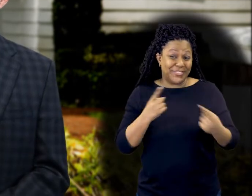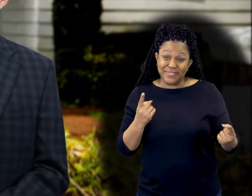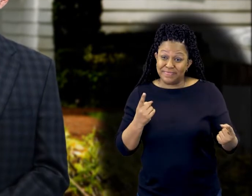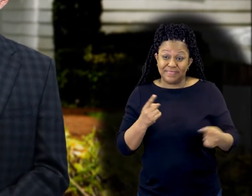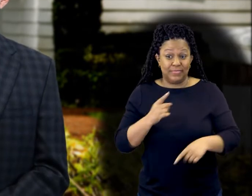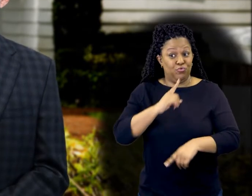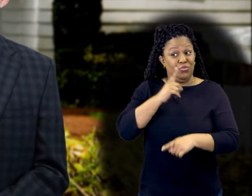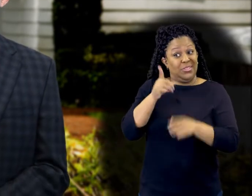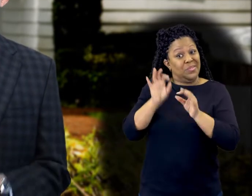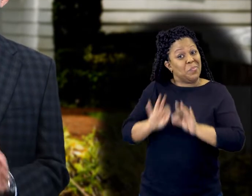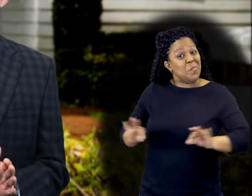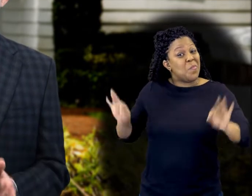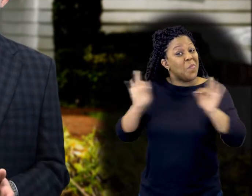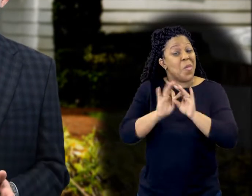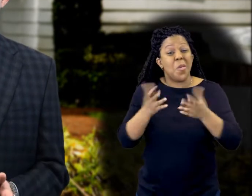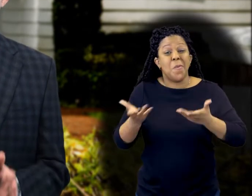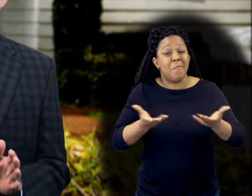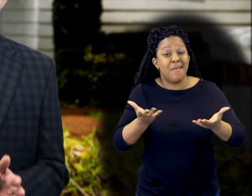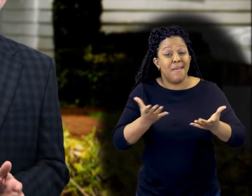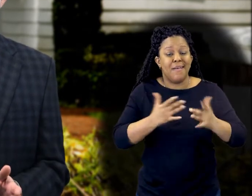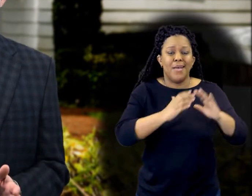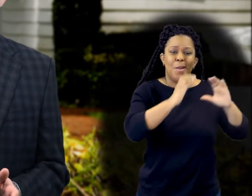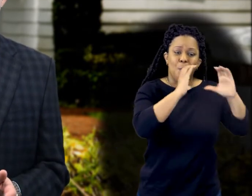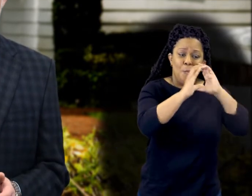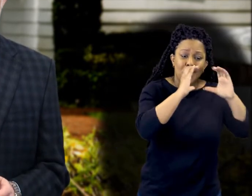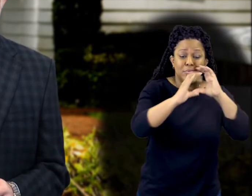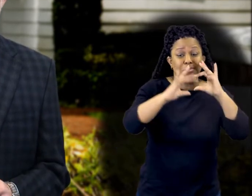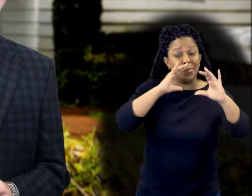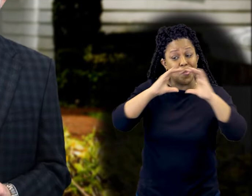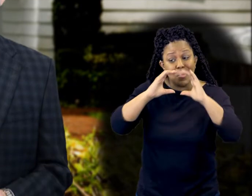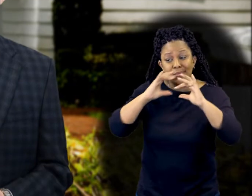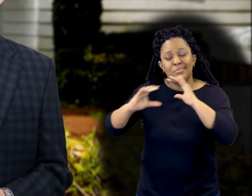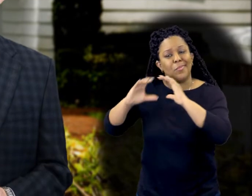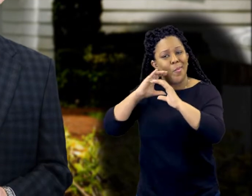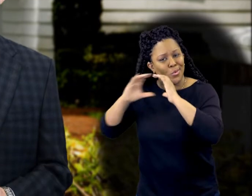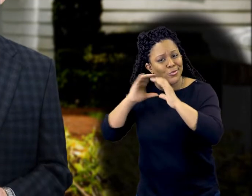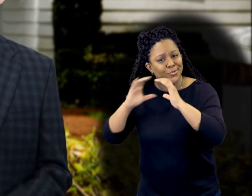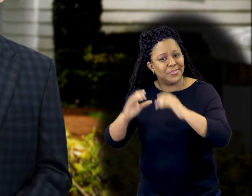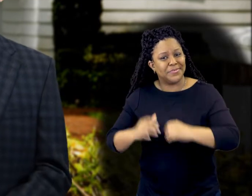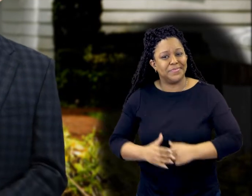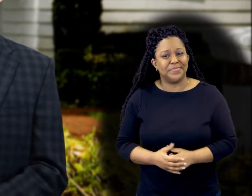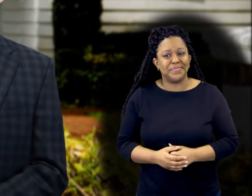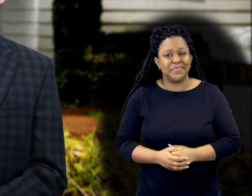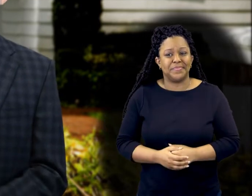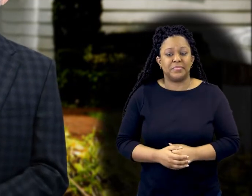I think successful real estate is really about communication, communication, communication.